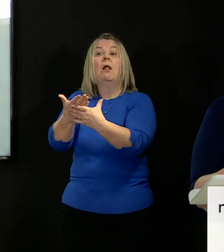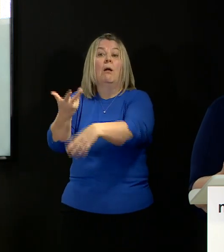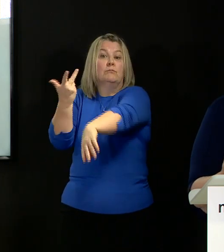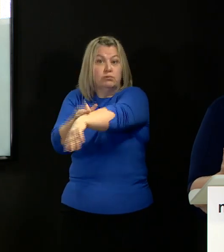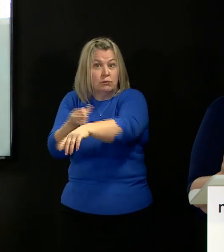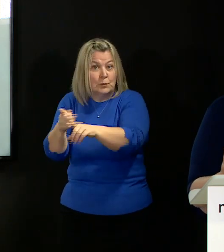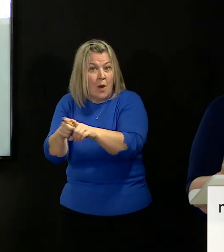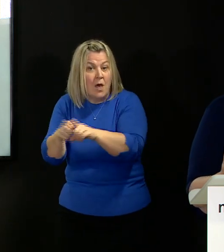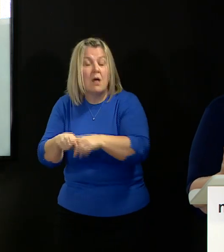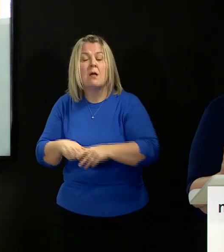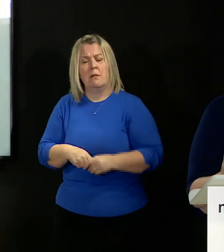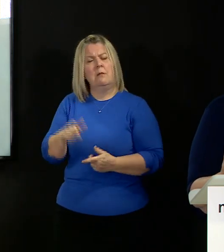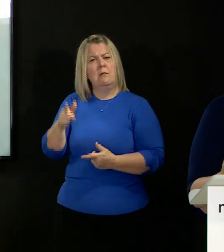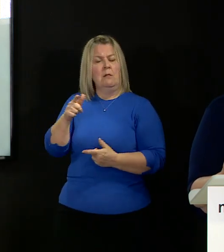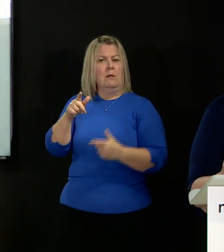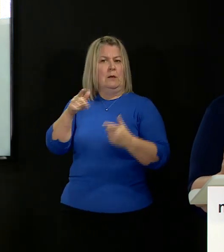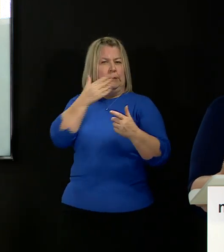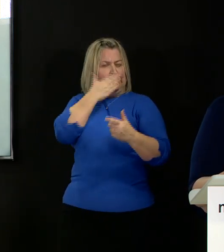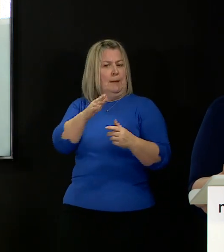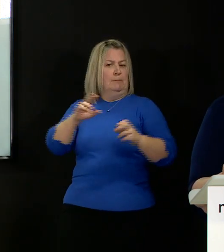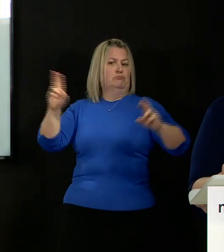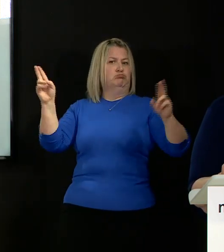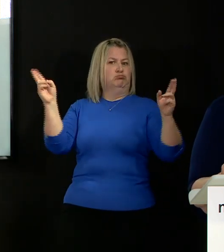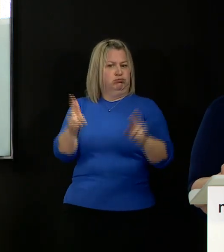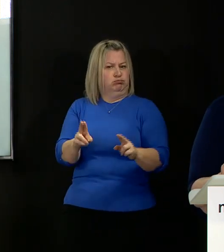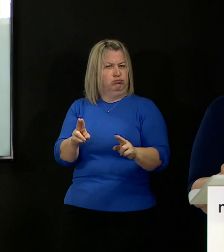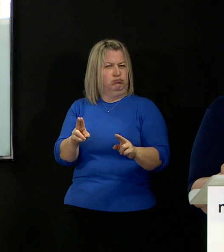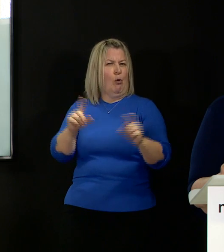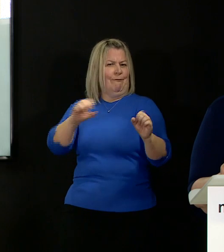real reduction in in cases of whooping cough and young children